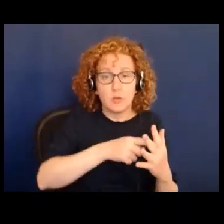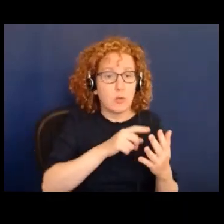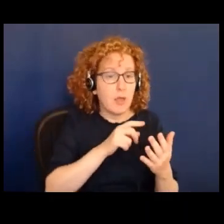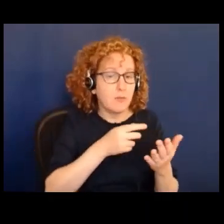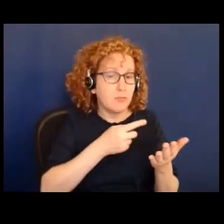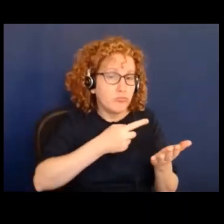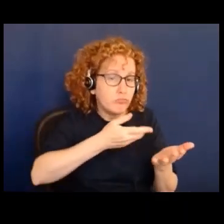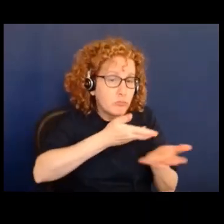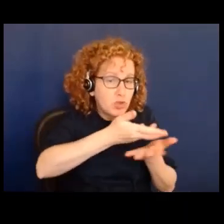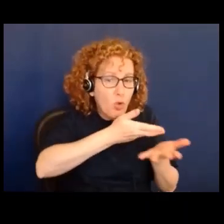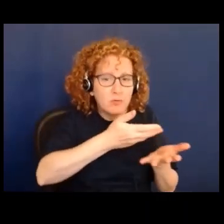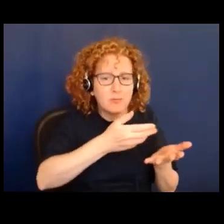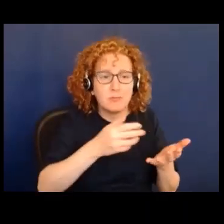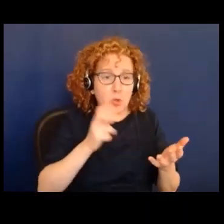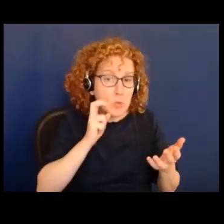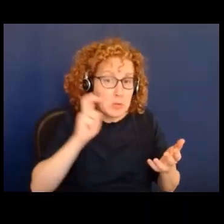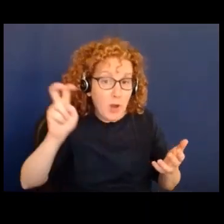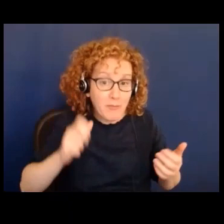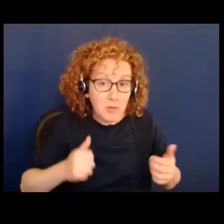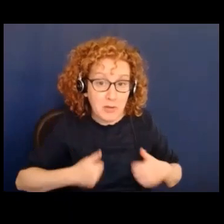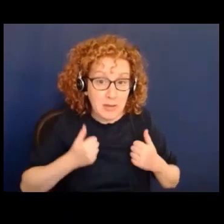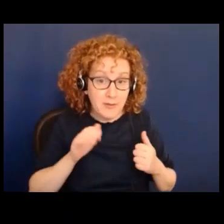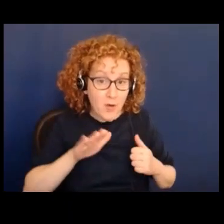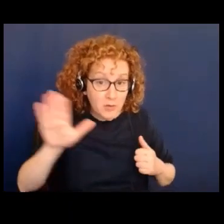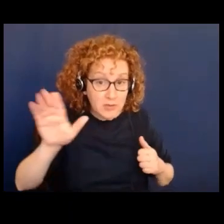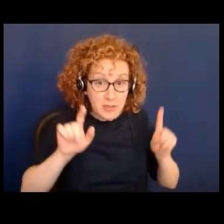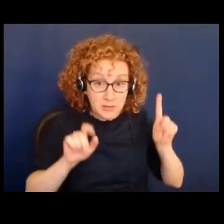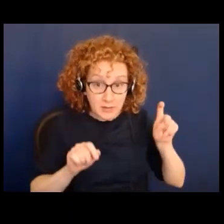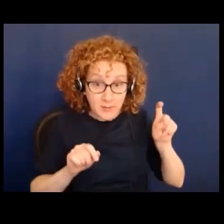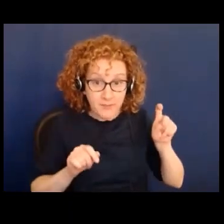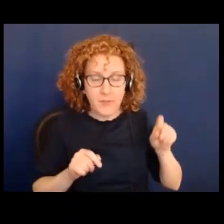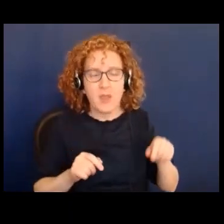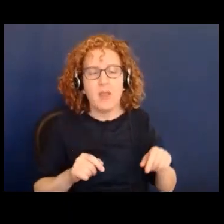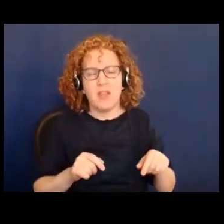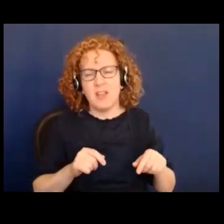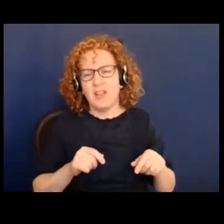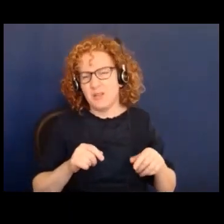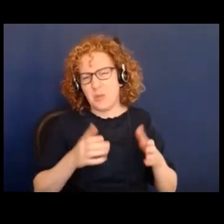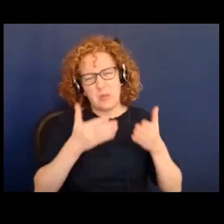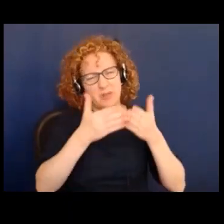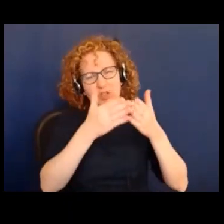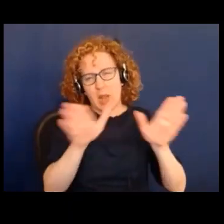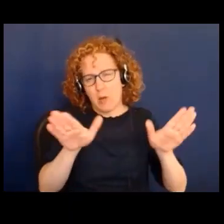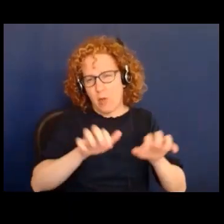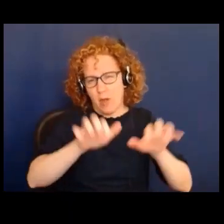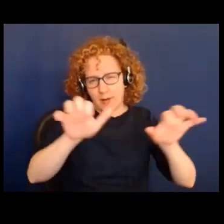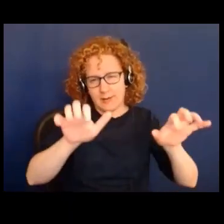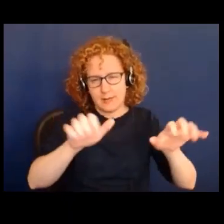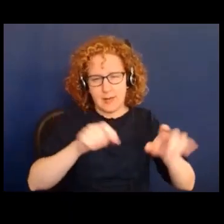living overseas and as such they're aimed at a general audience not specific traveler profiles